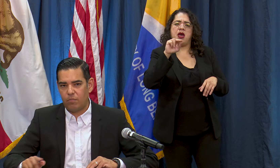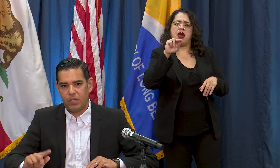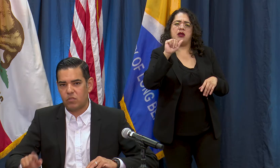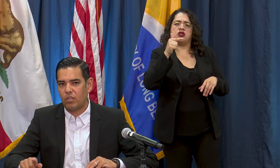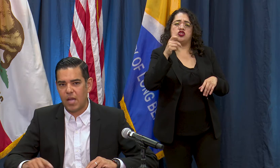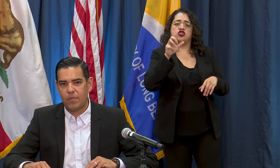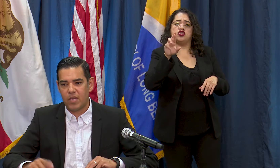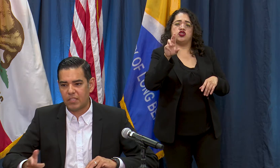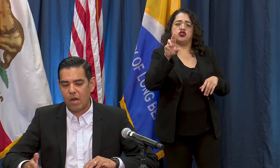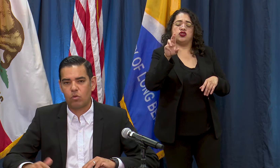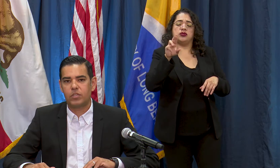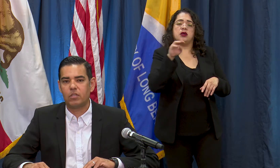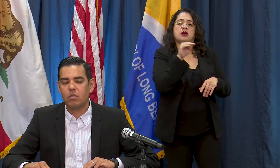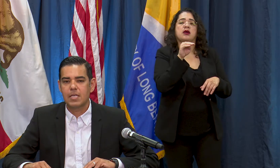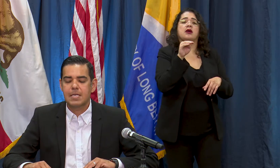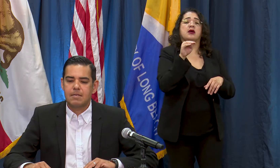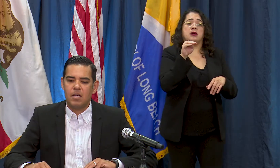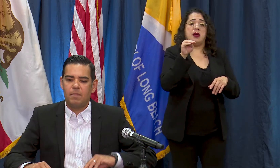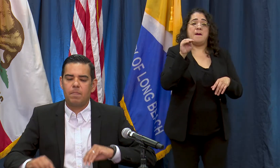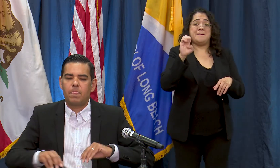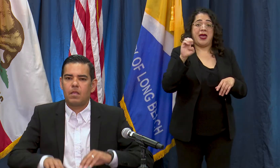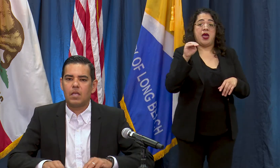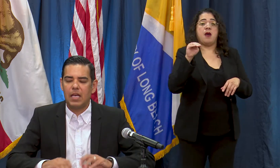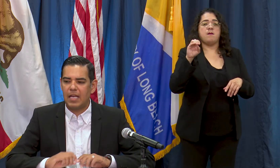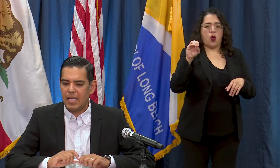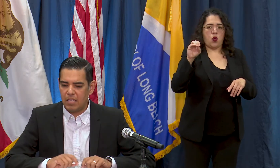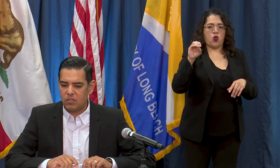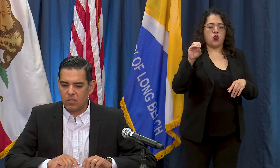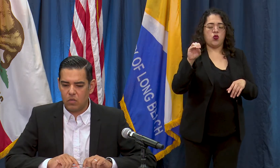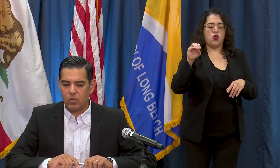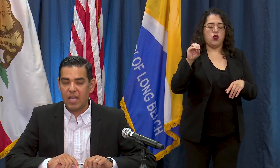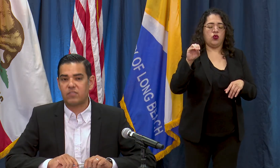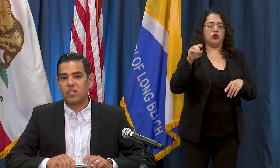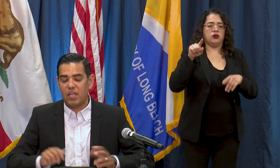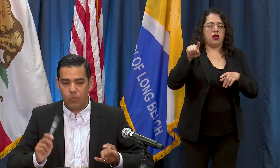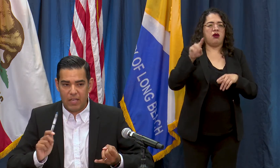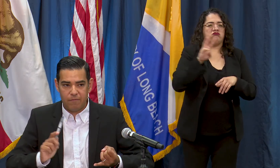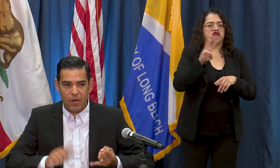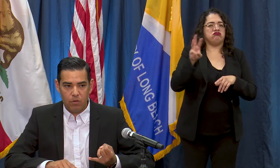it'll be certainly up in the next hour or two and so yes if we get federal